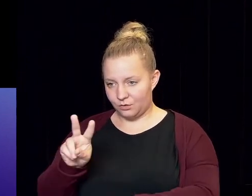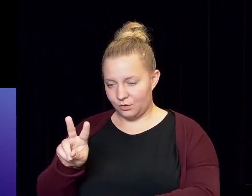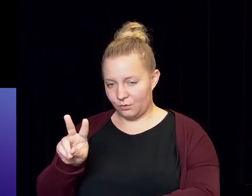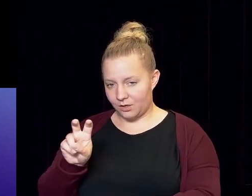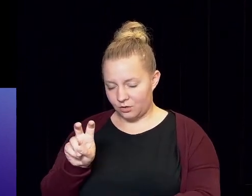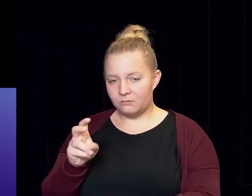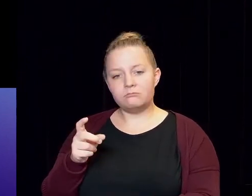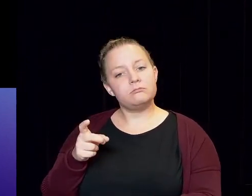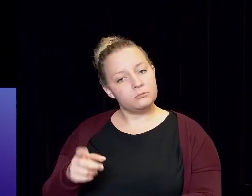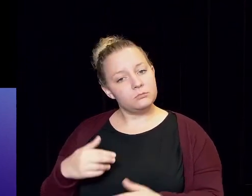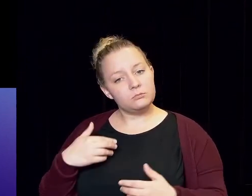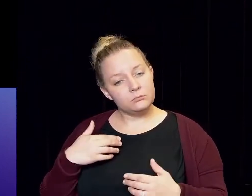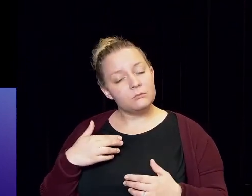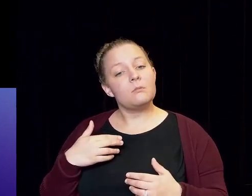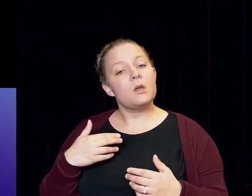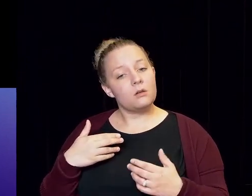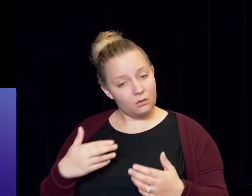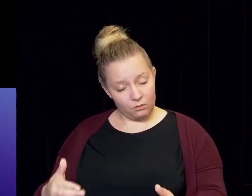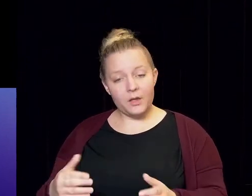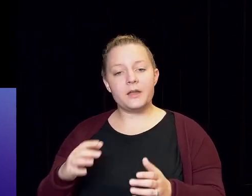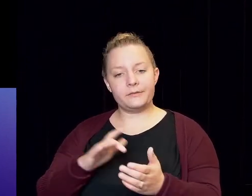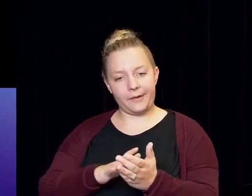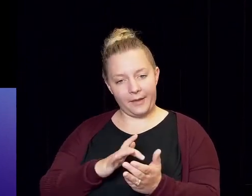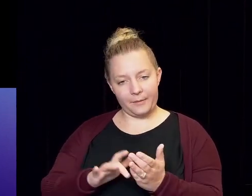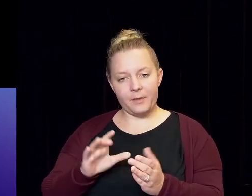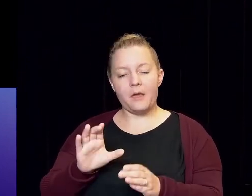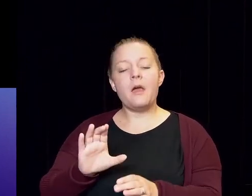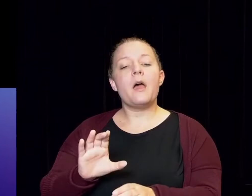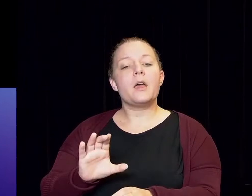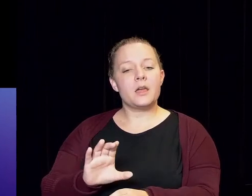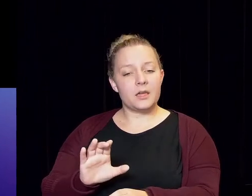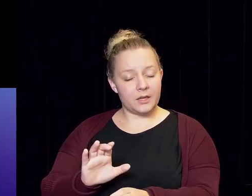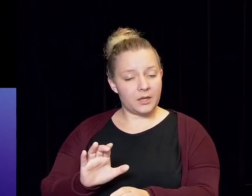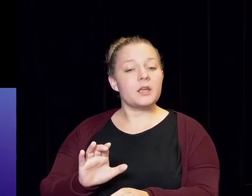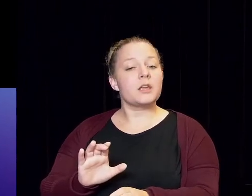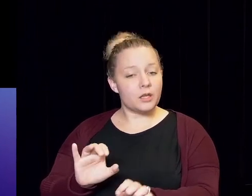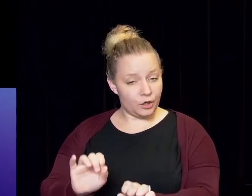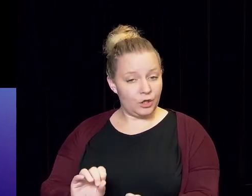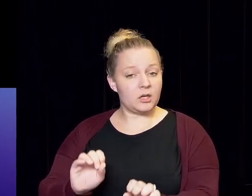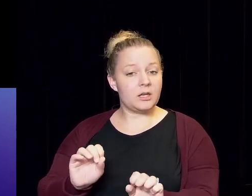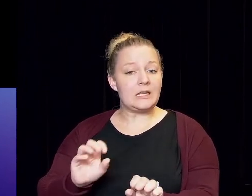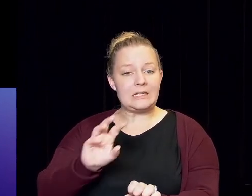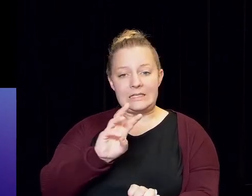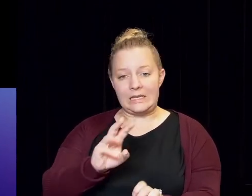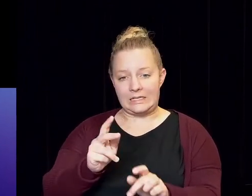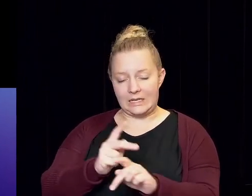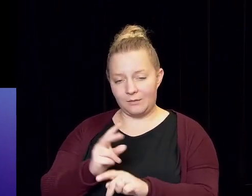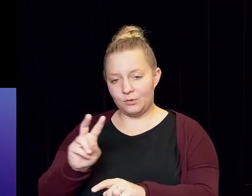welcome to type it in your calculator but you shouldn't need it. You could say 6 times 2 is 12.